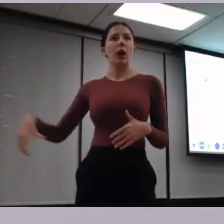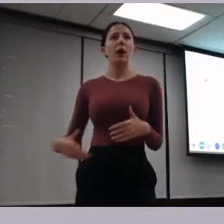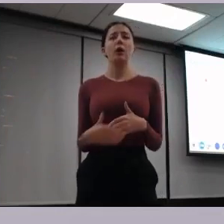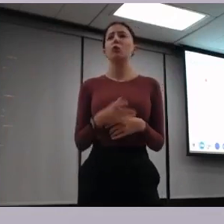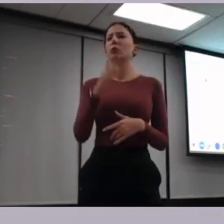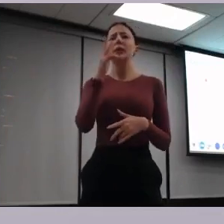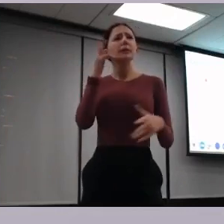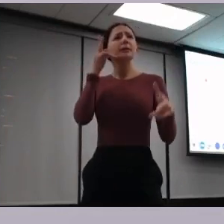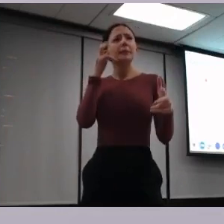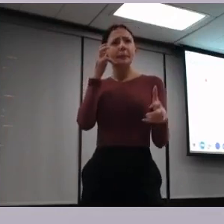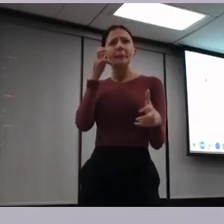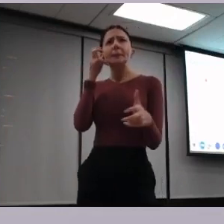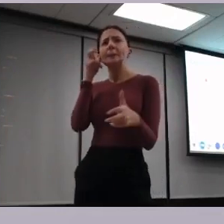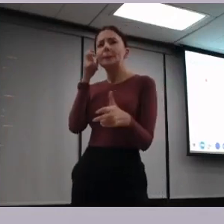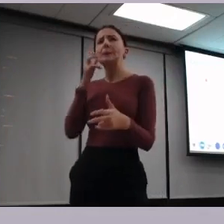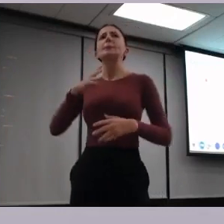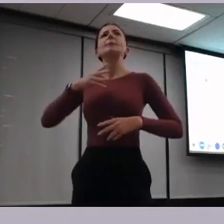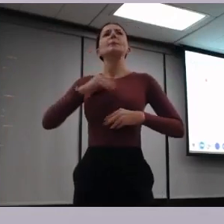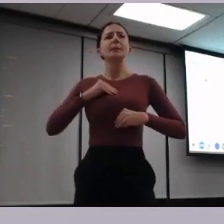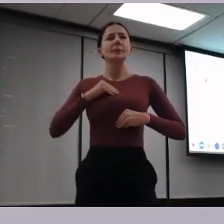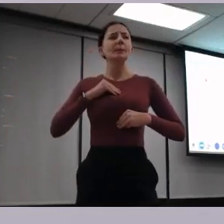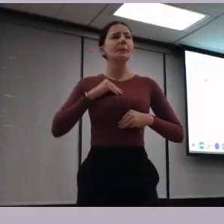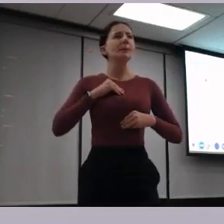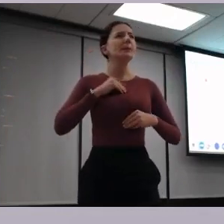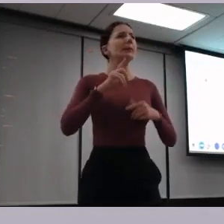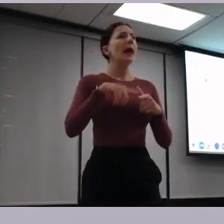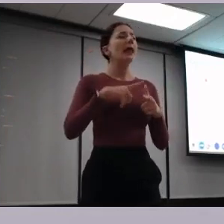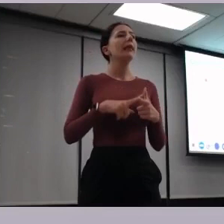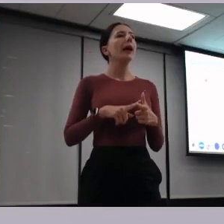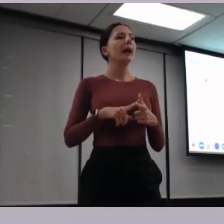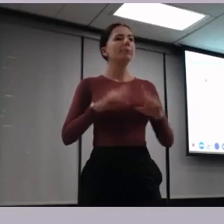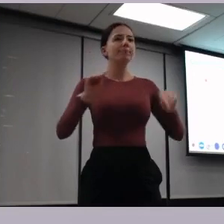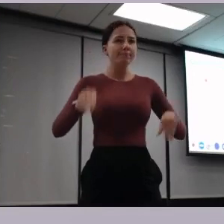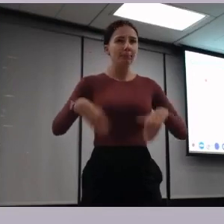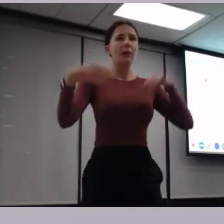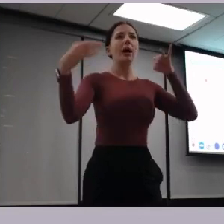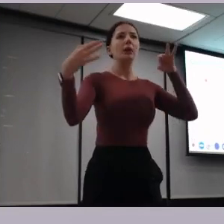the information in and be ready when we are starting something new